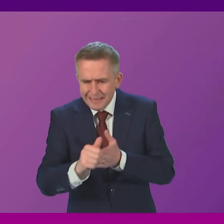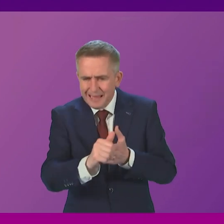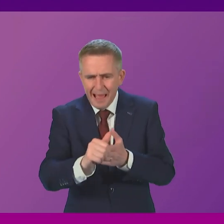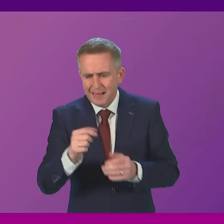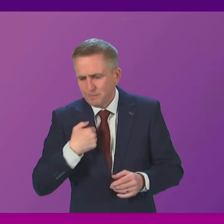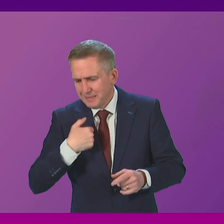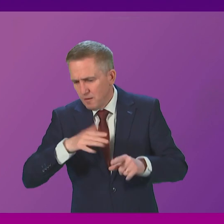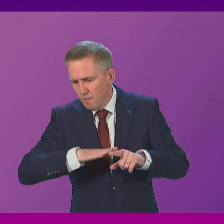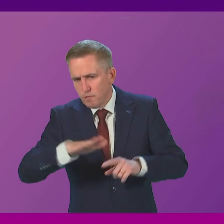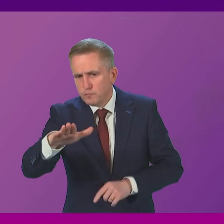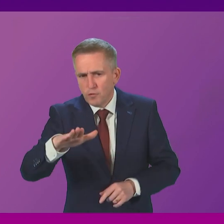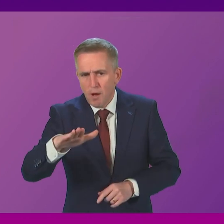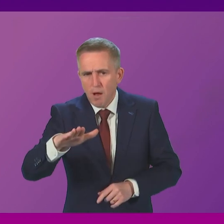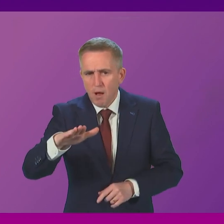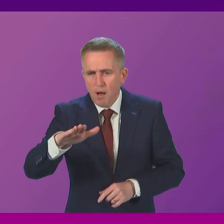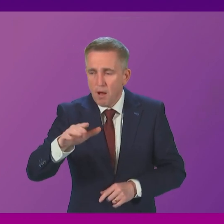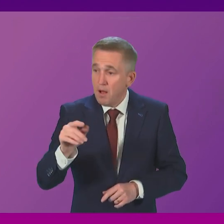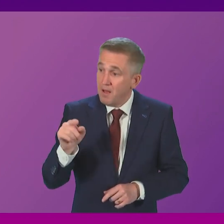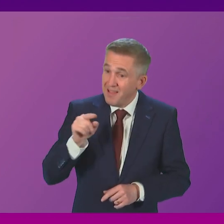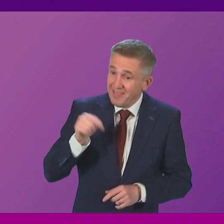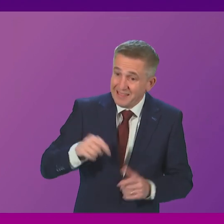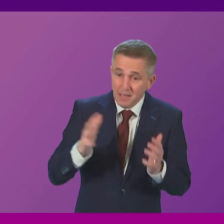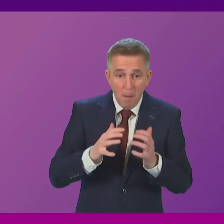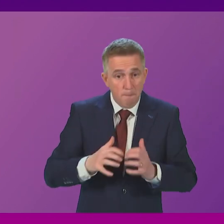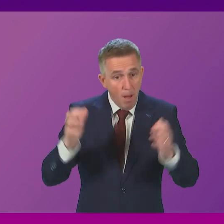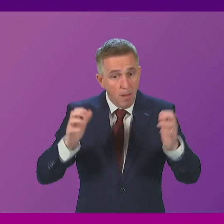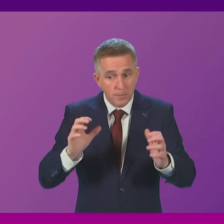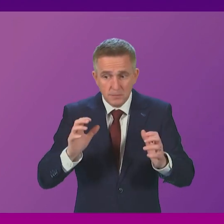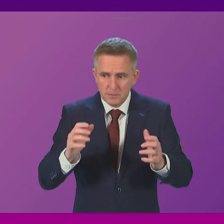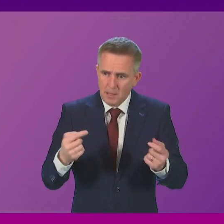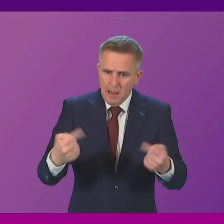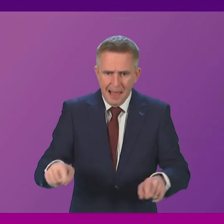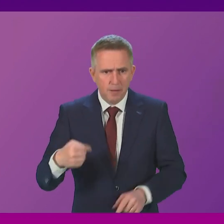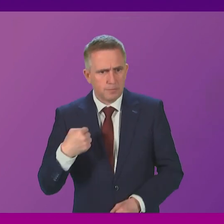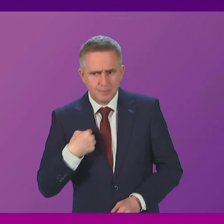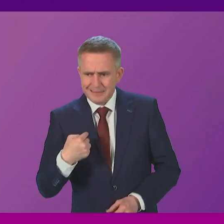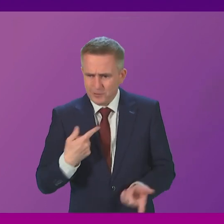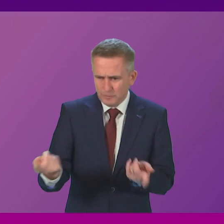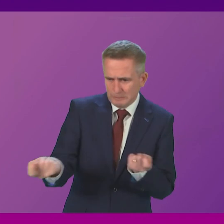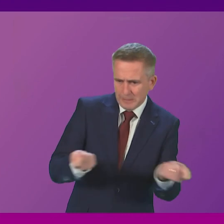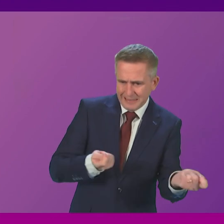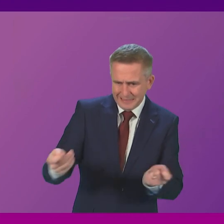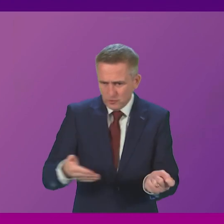The Parliament has just given me the opportunity to help steer this nation’s course, as we